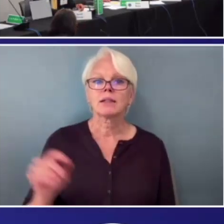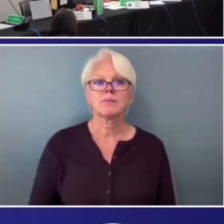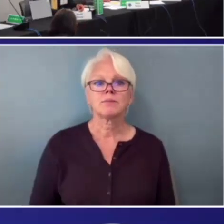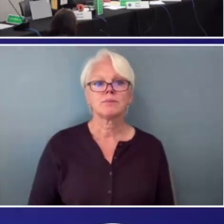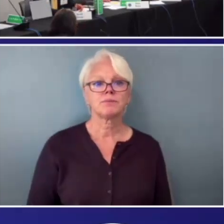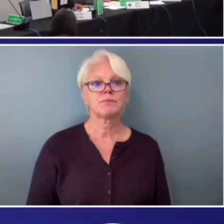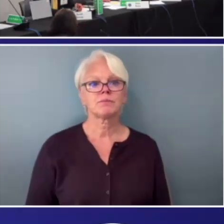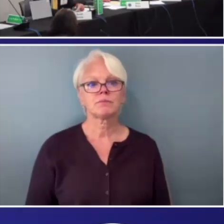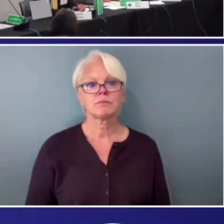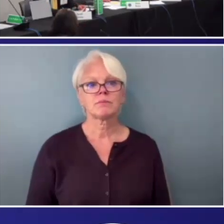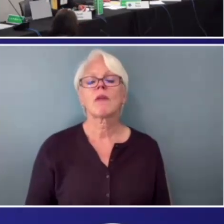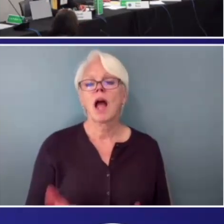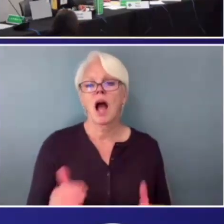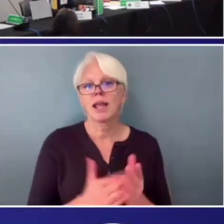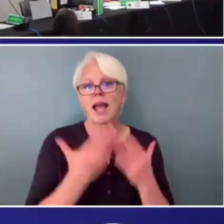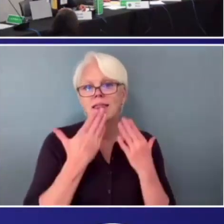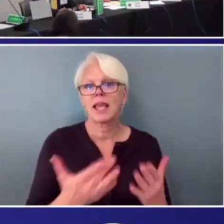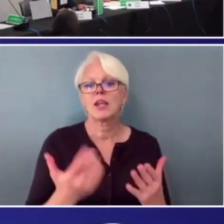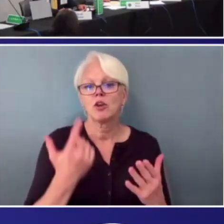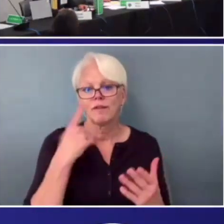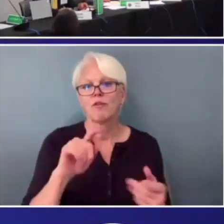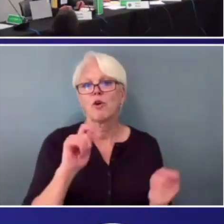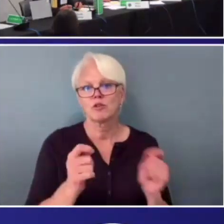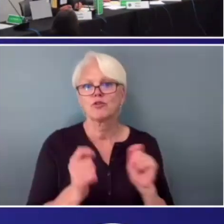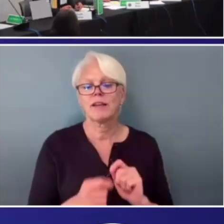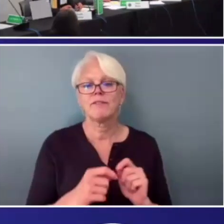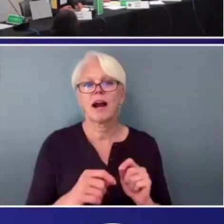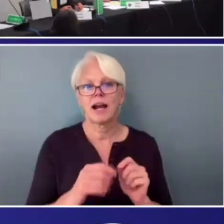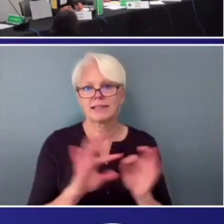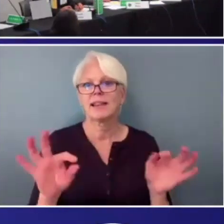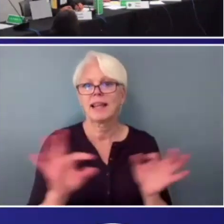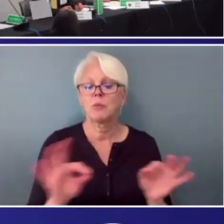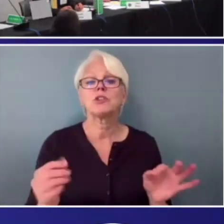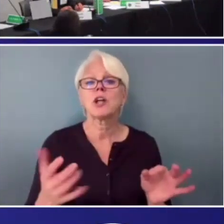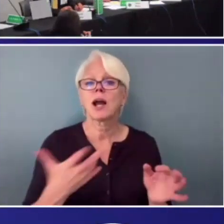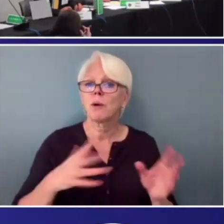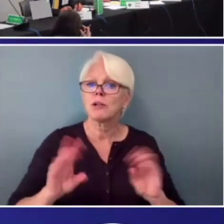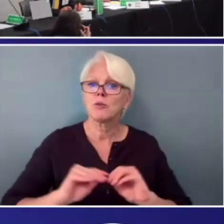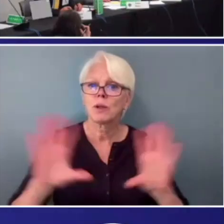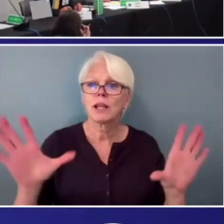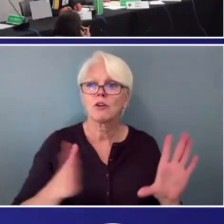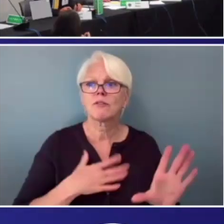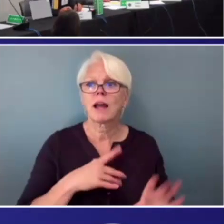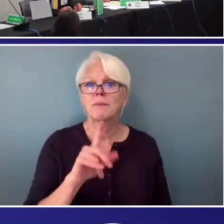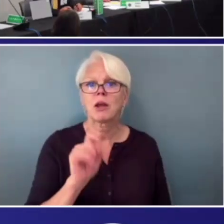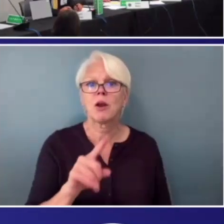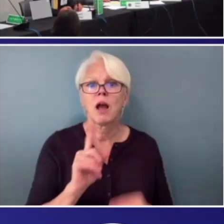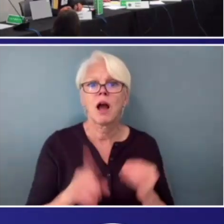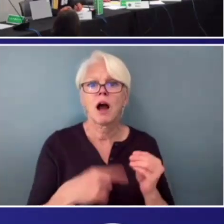Again, thank you for the revised language. I, I did want to clarify my question about the understanding of the status quo.